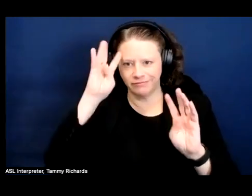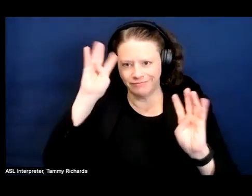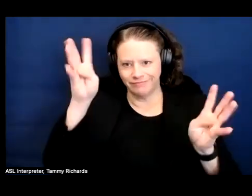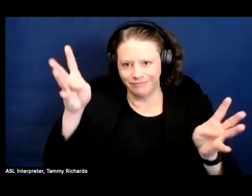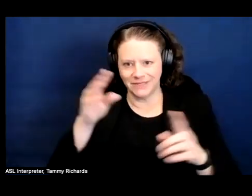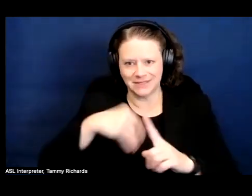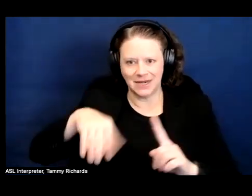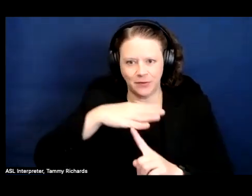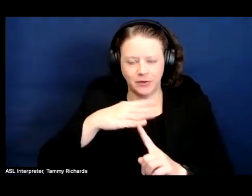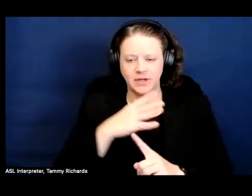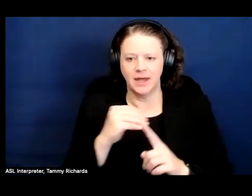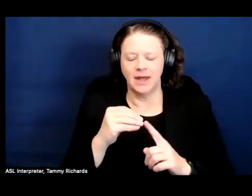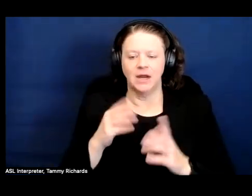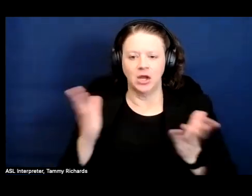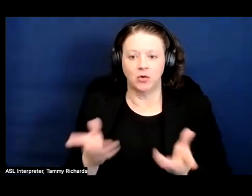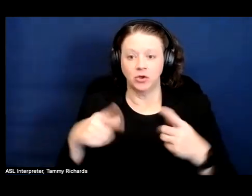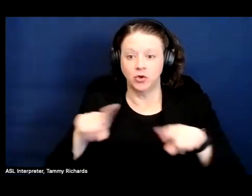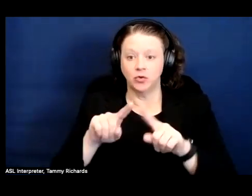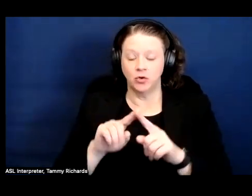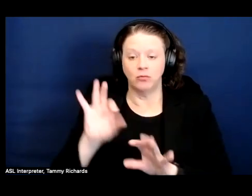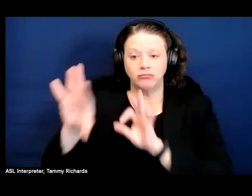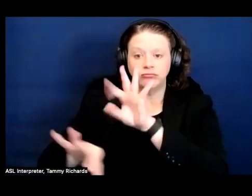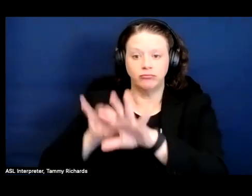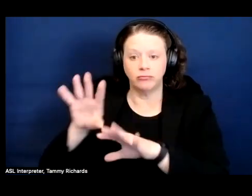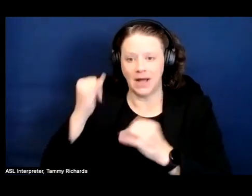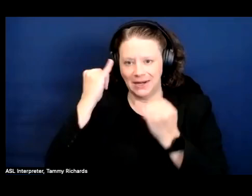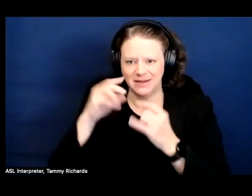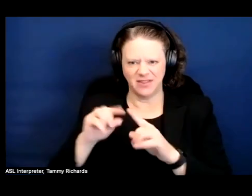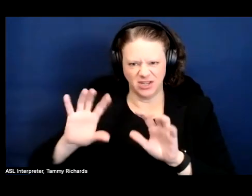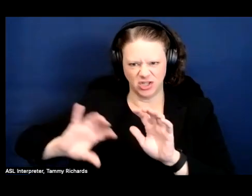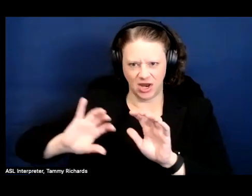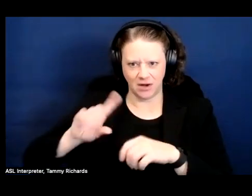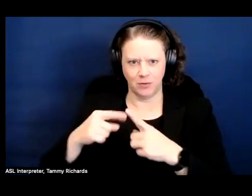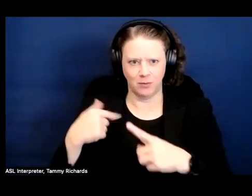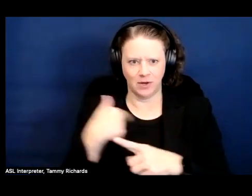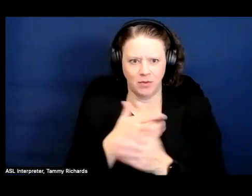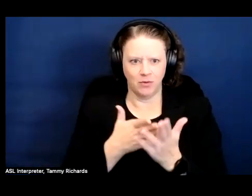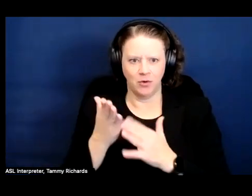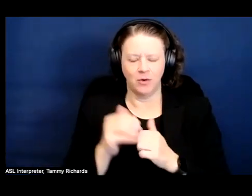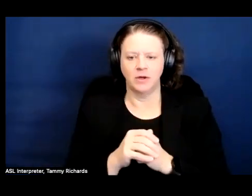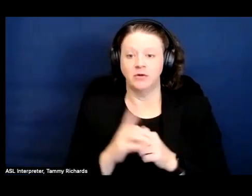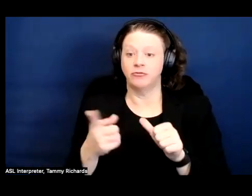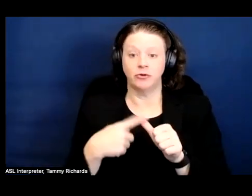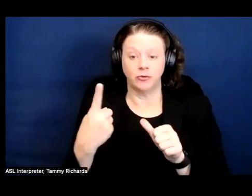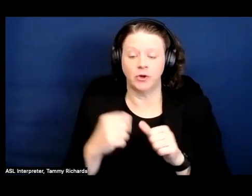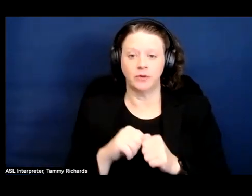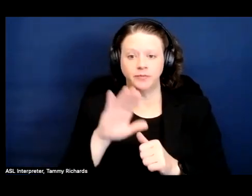that maybe have more resources, better transportation, better schools for their children, better job opportunities,